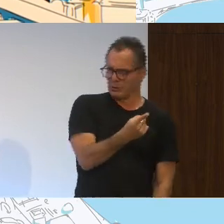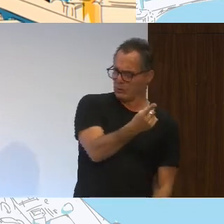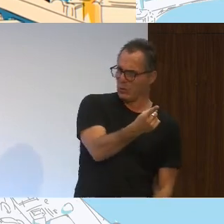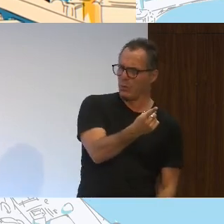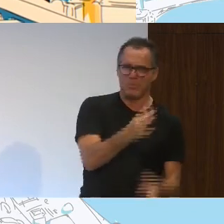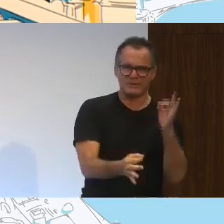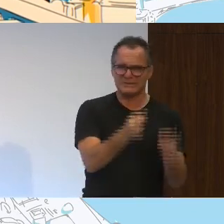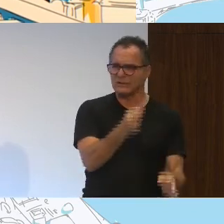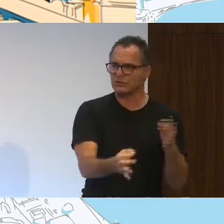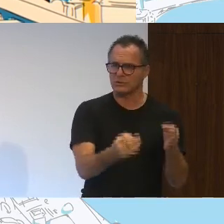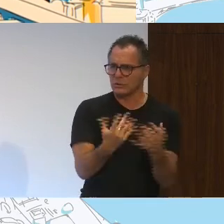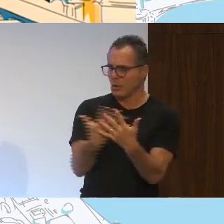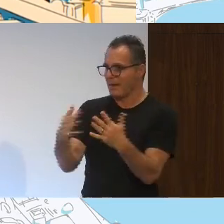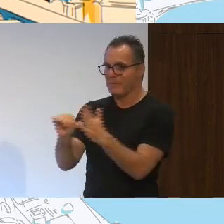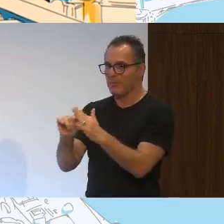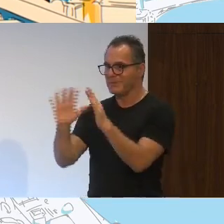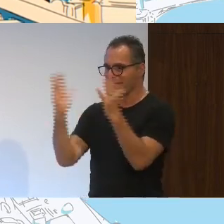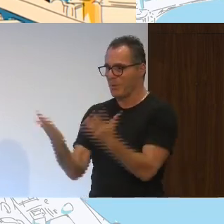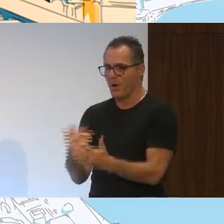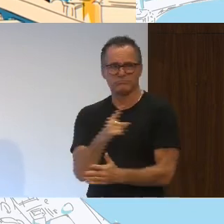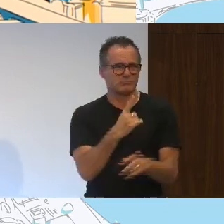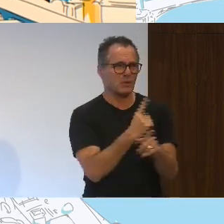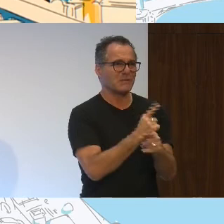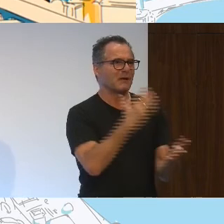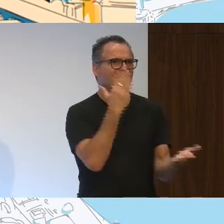There's so many problems in the world that want to talk about their favorite person anyway.